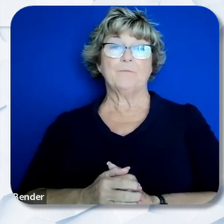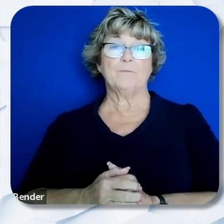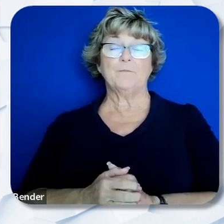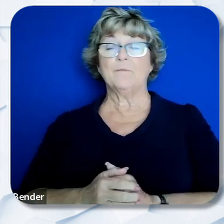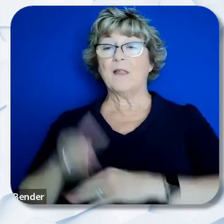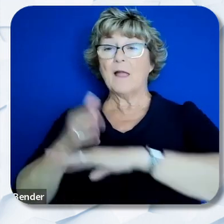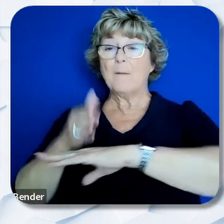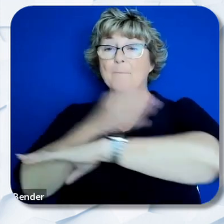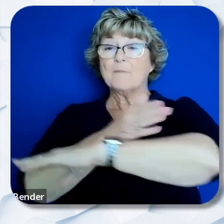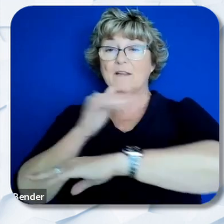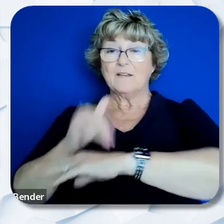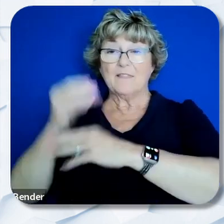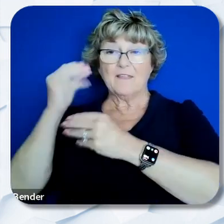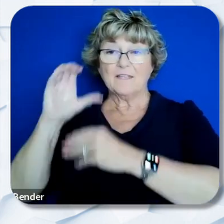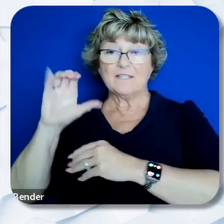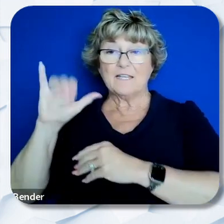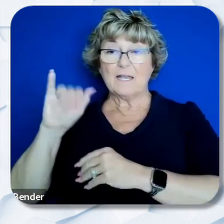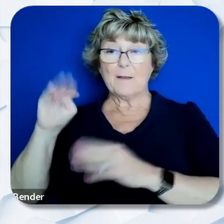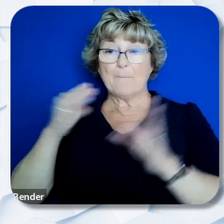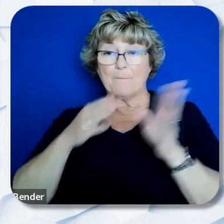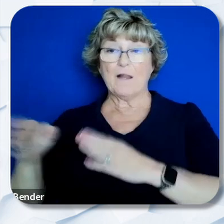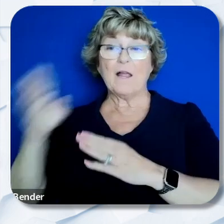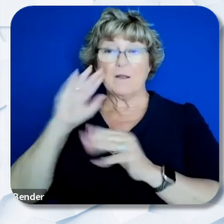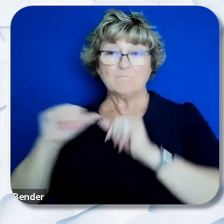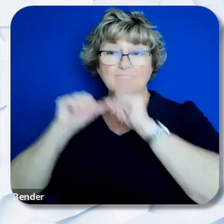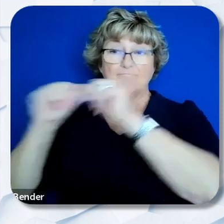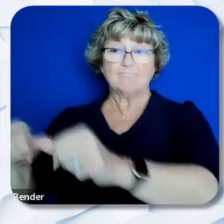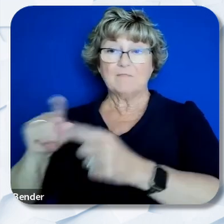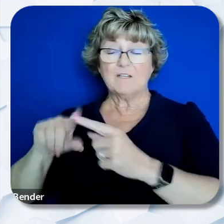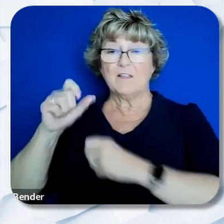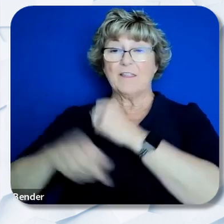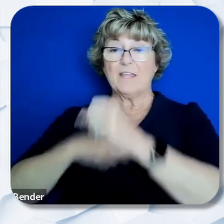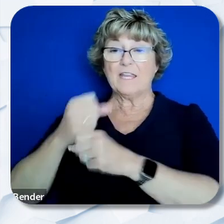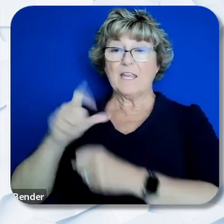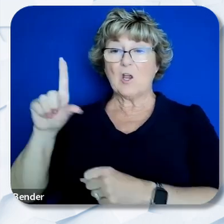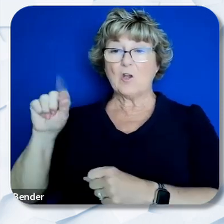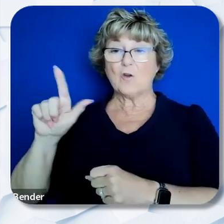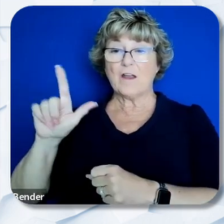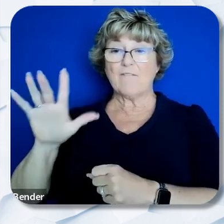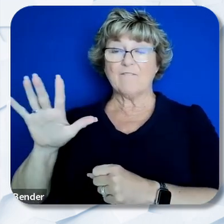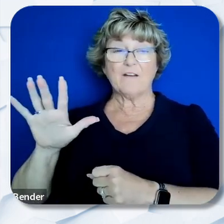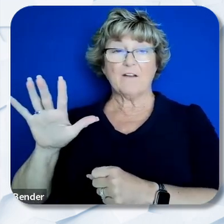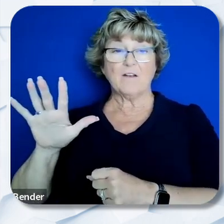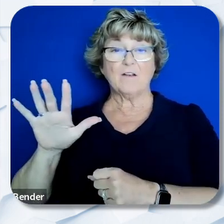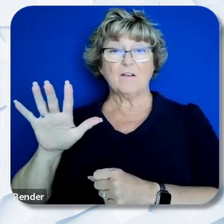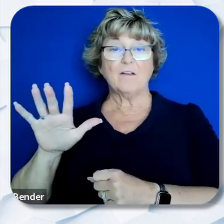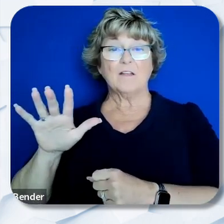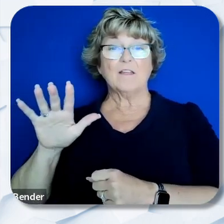The CIM plan cycle will continue through 2025. So what's this mean for the future? Each year